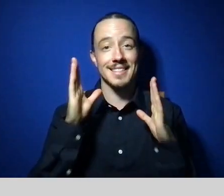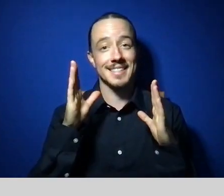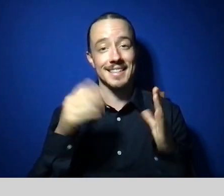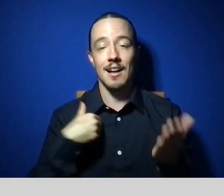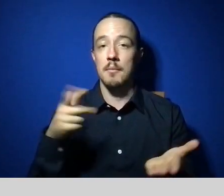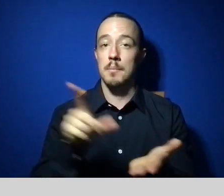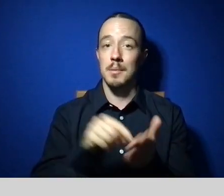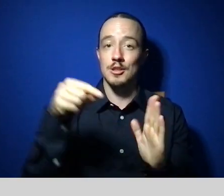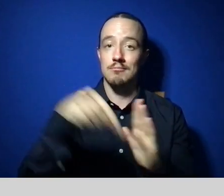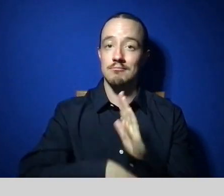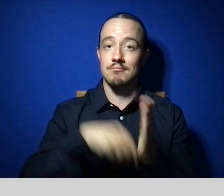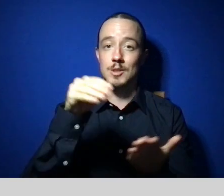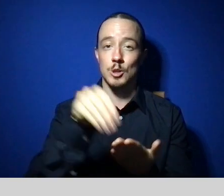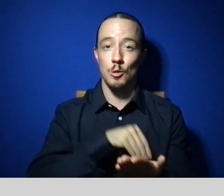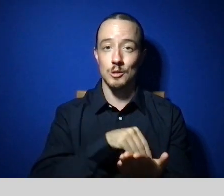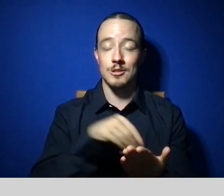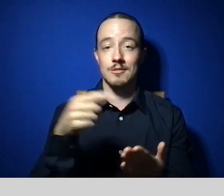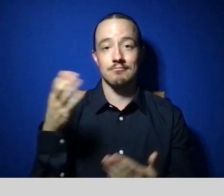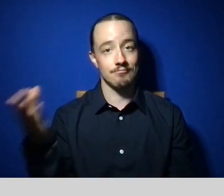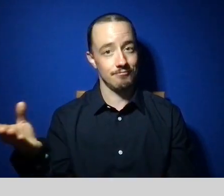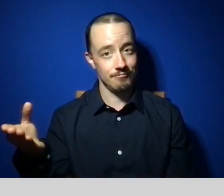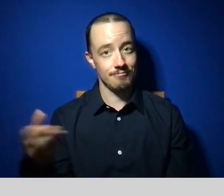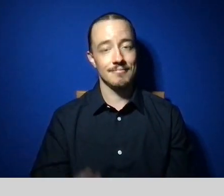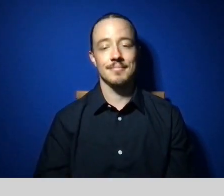github.com/simonw/pygotham-packaging.